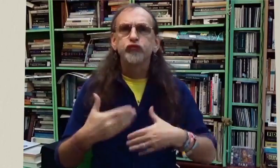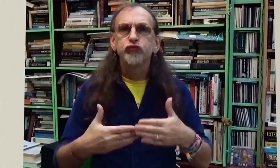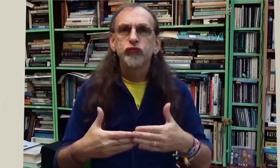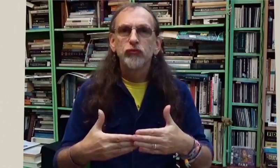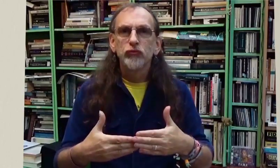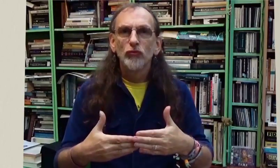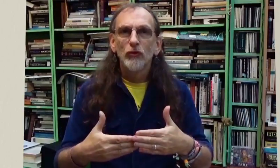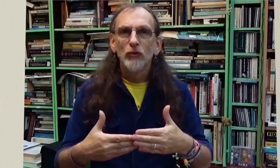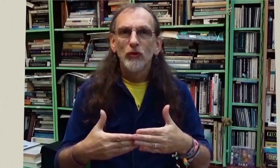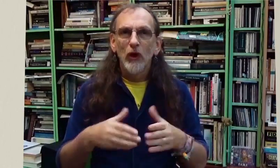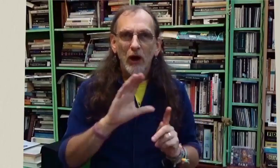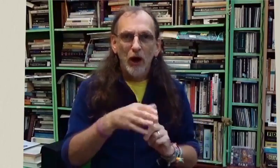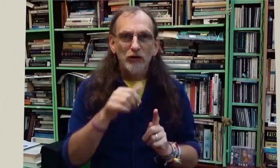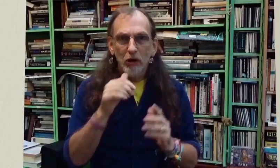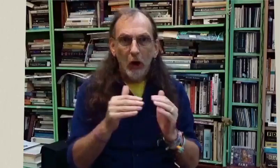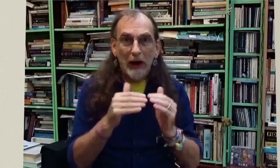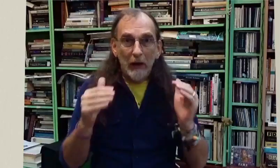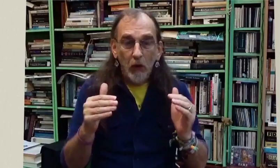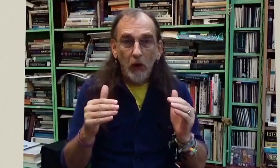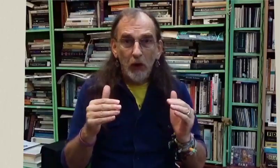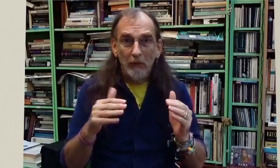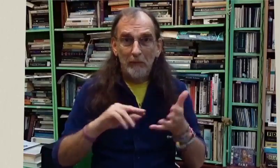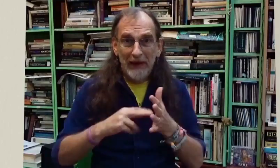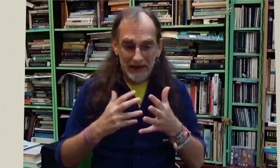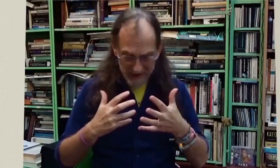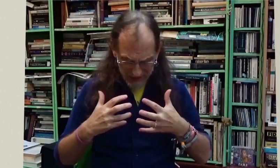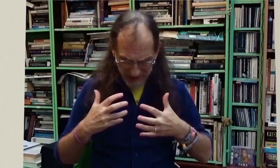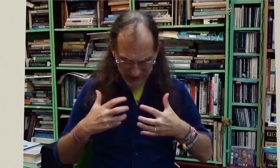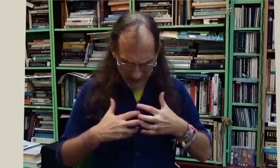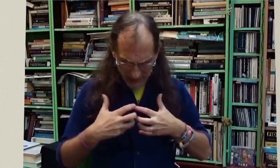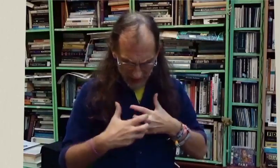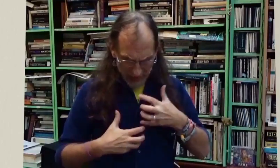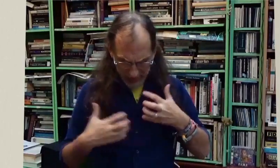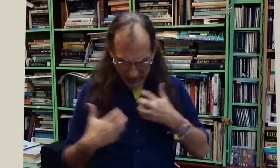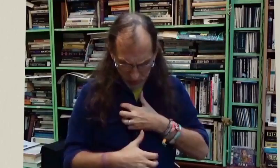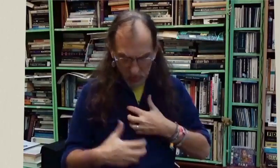However, if one of those identities is seen as “lesser”, you are faced with competing and conflicting